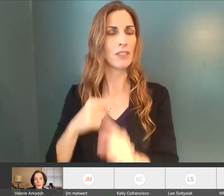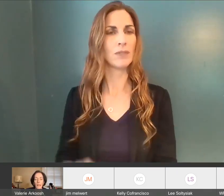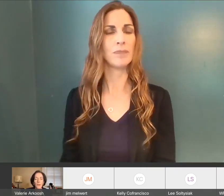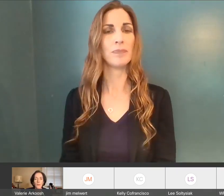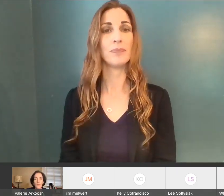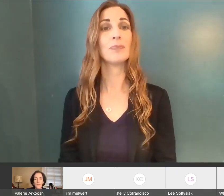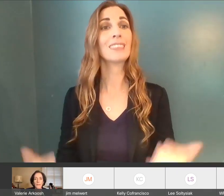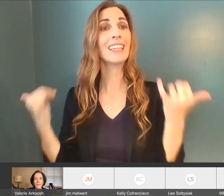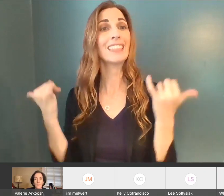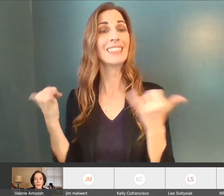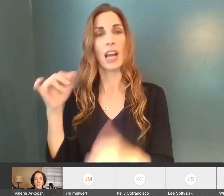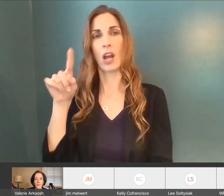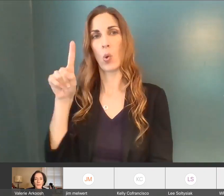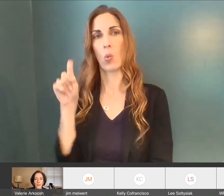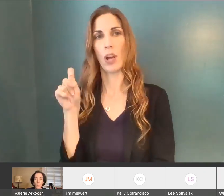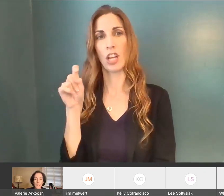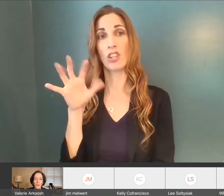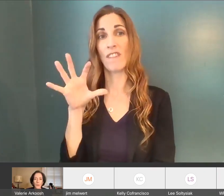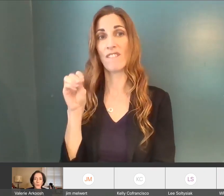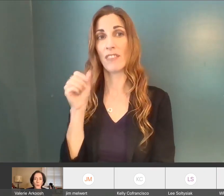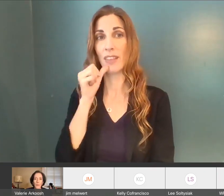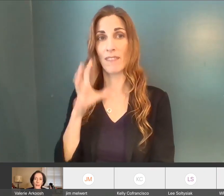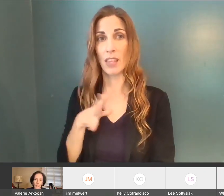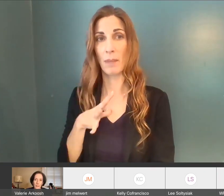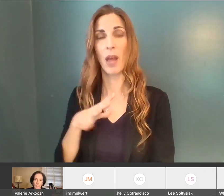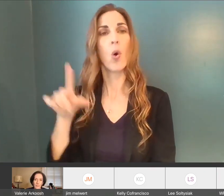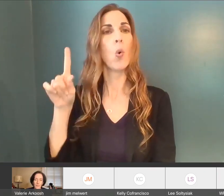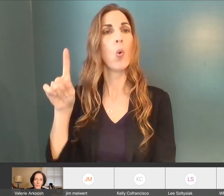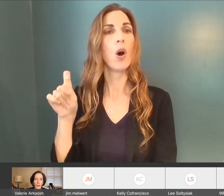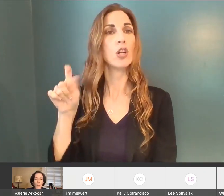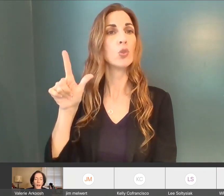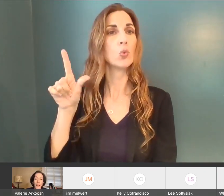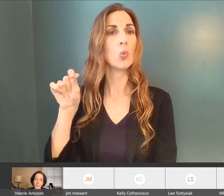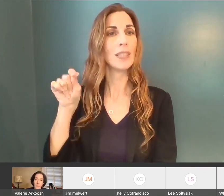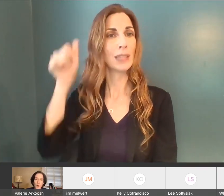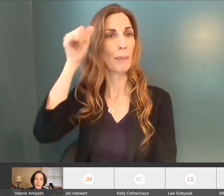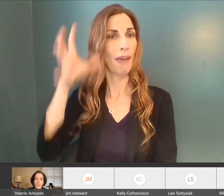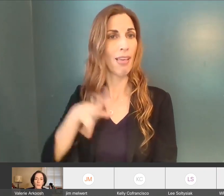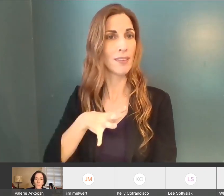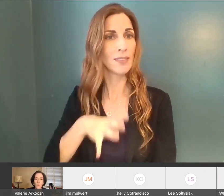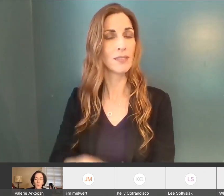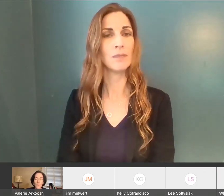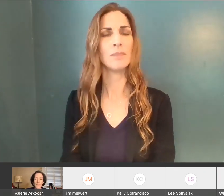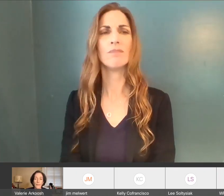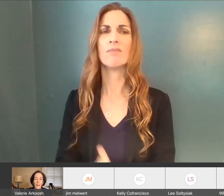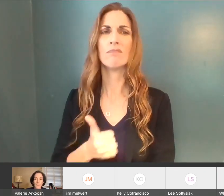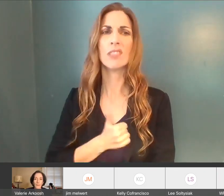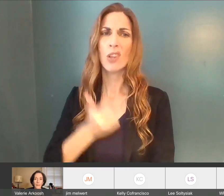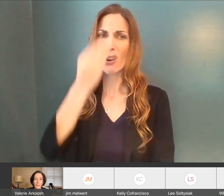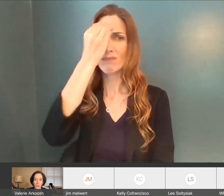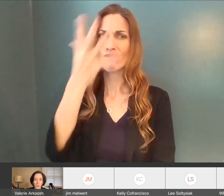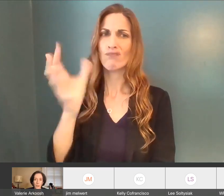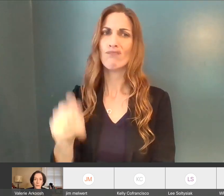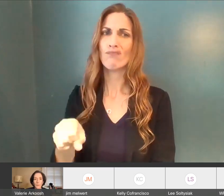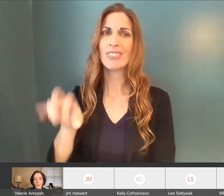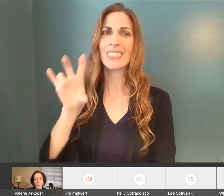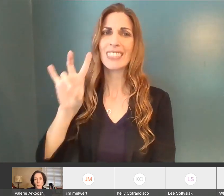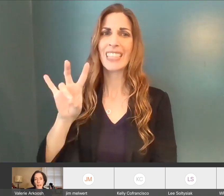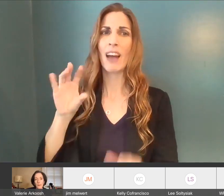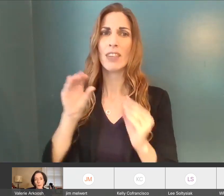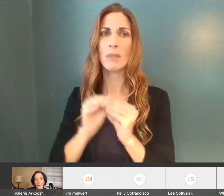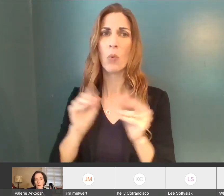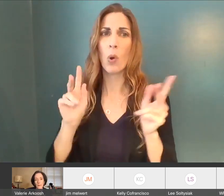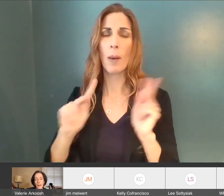150 females and 120 males. I am sorry to confirm that seven additional Montgomery County residents